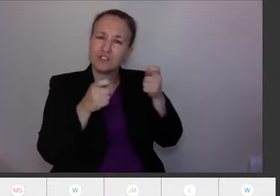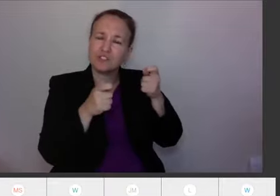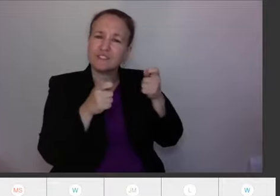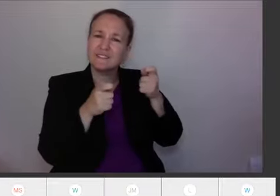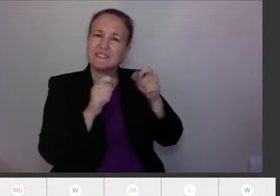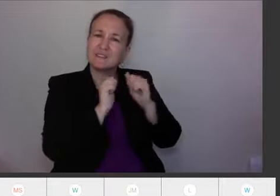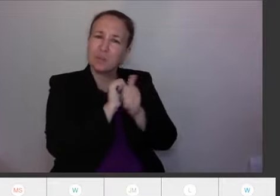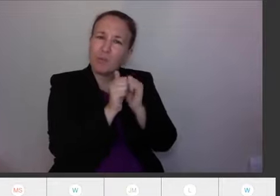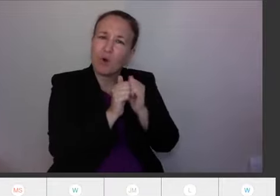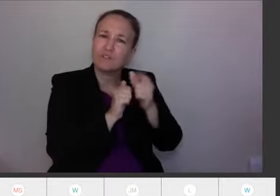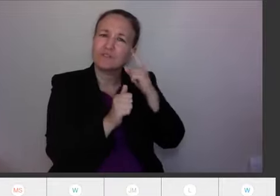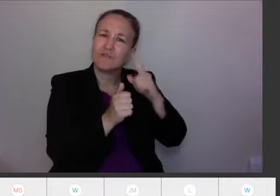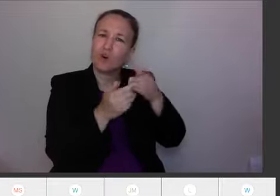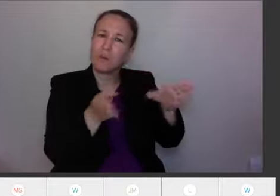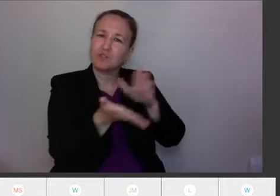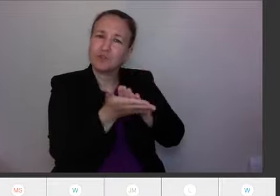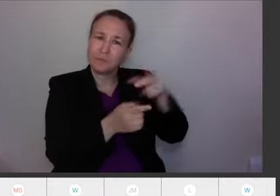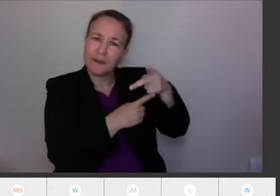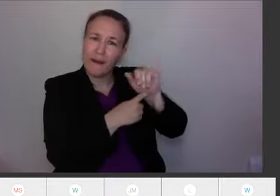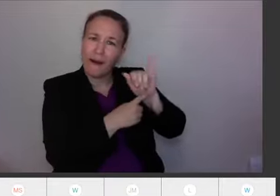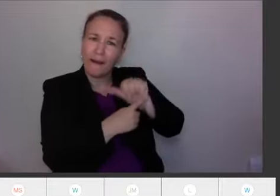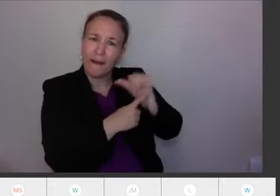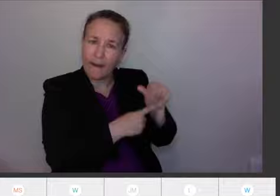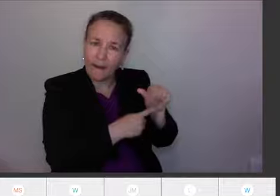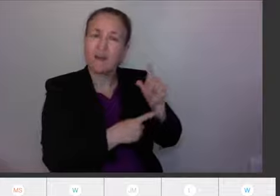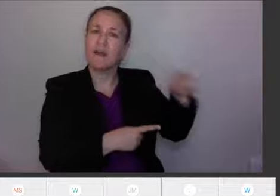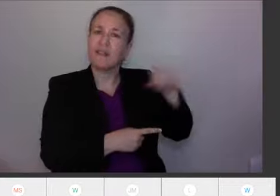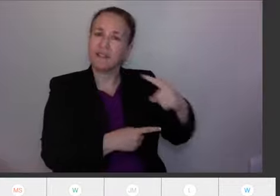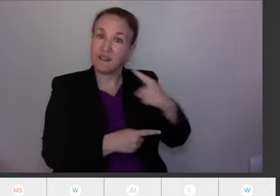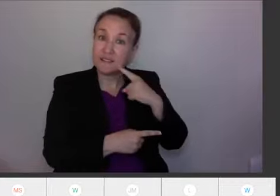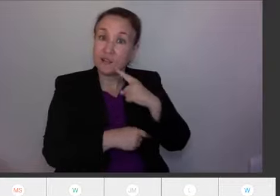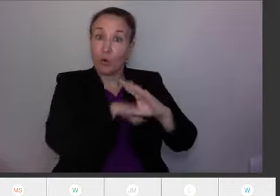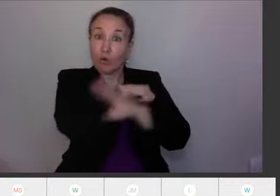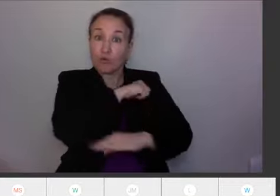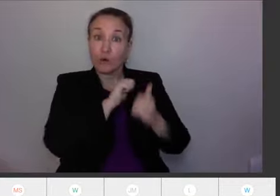sports for public schools you know said that fall sports could start and that